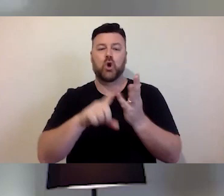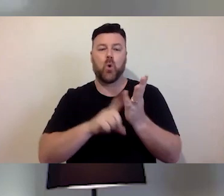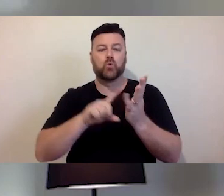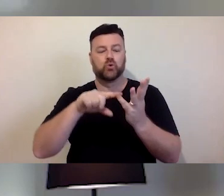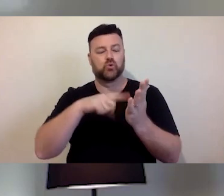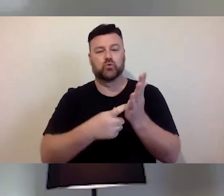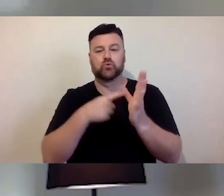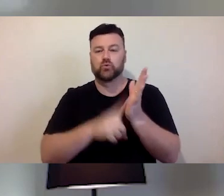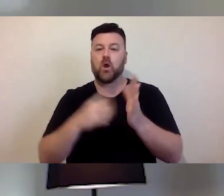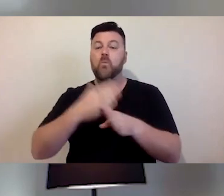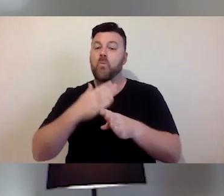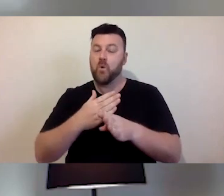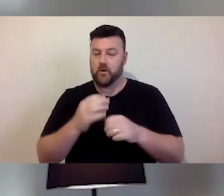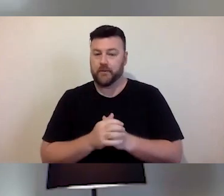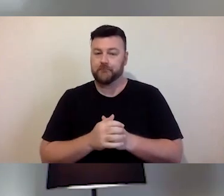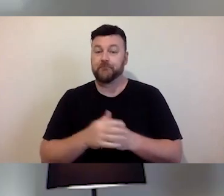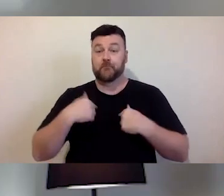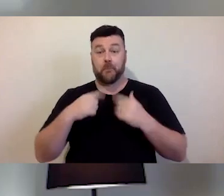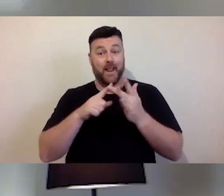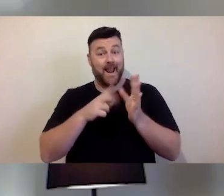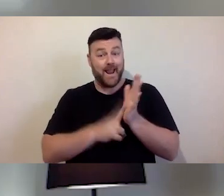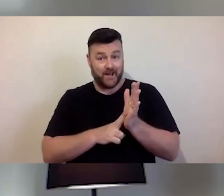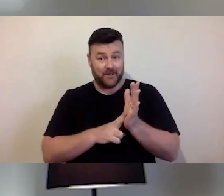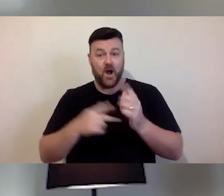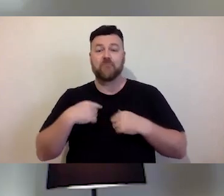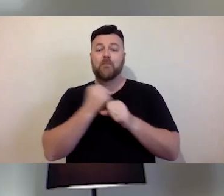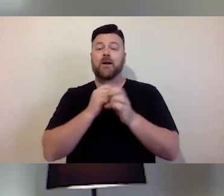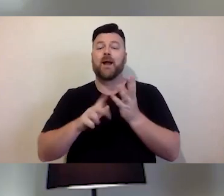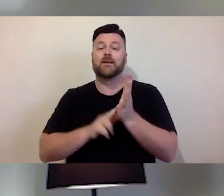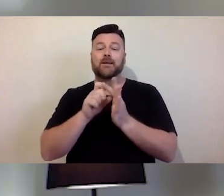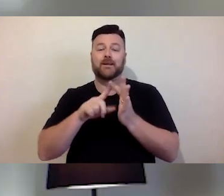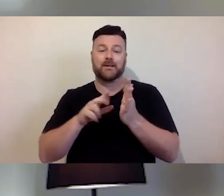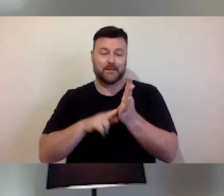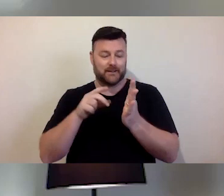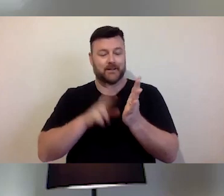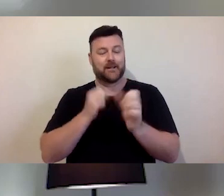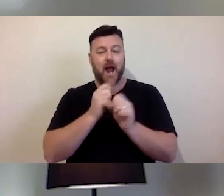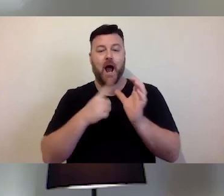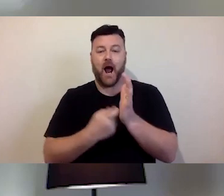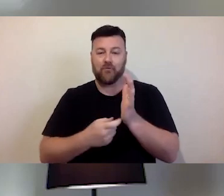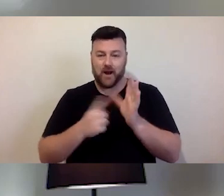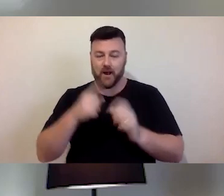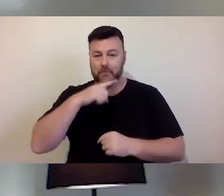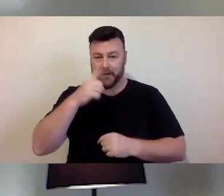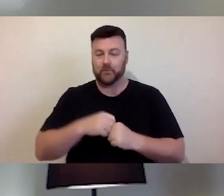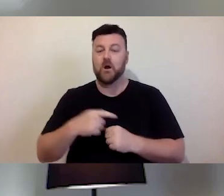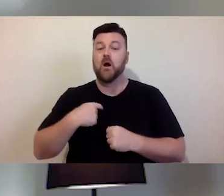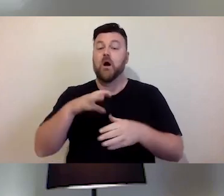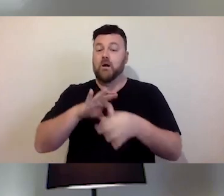I'm from the Dharabuladh clan of the Gundungurra people and I'm the grandson of the late Aunty Dawn Colless.